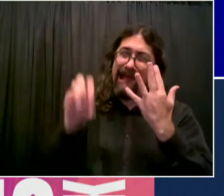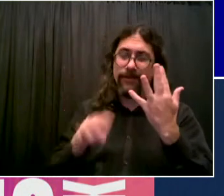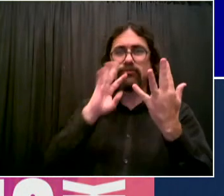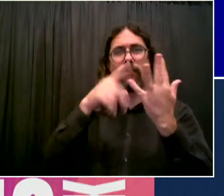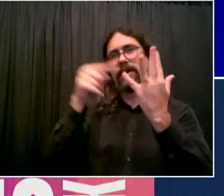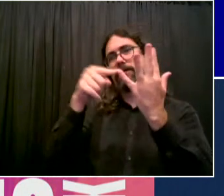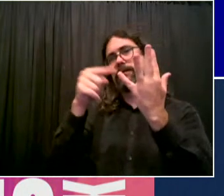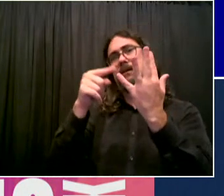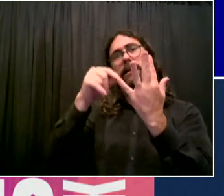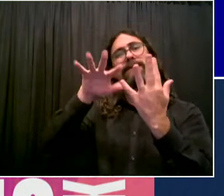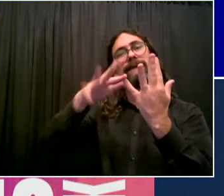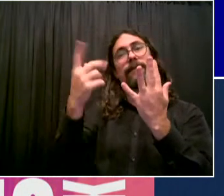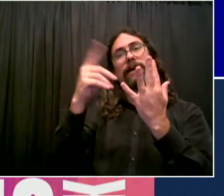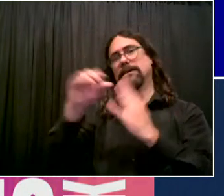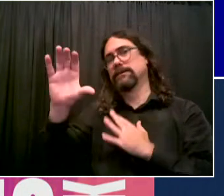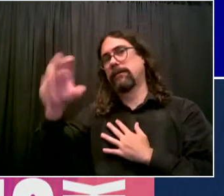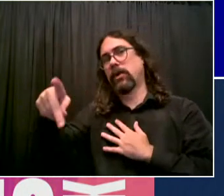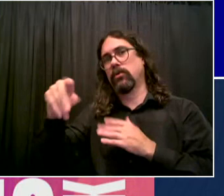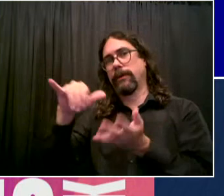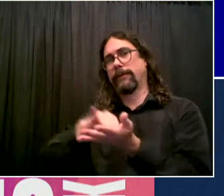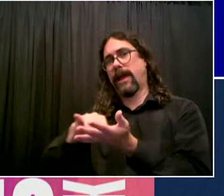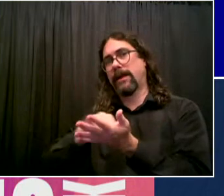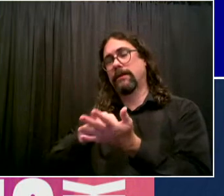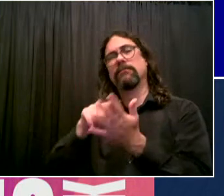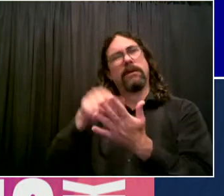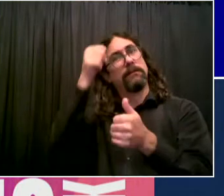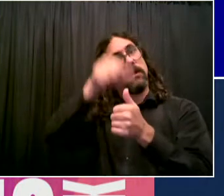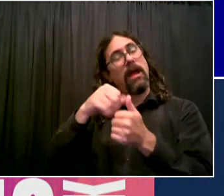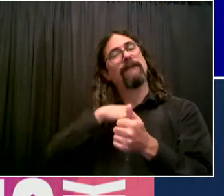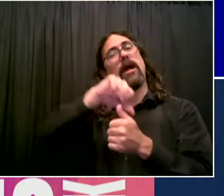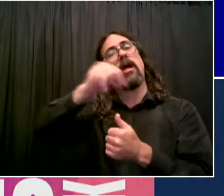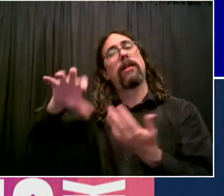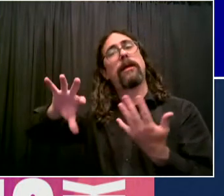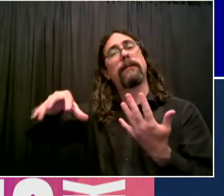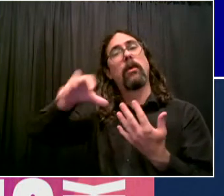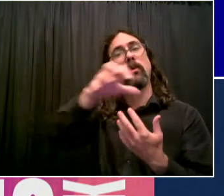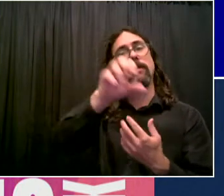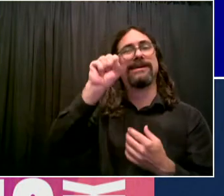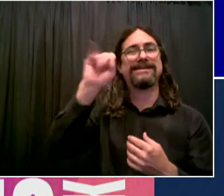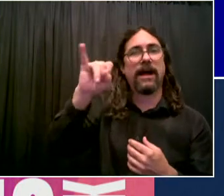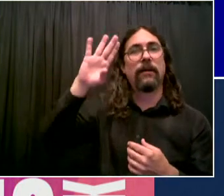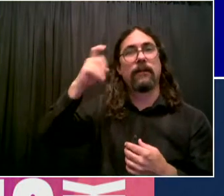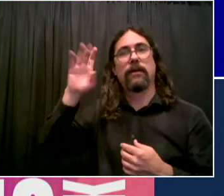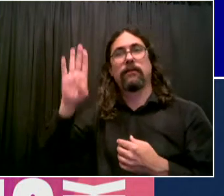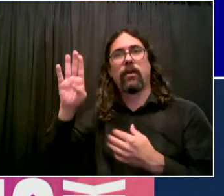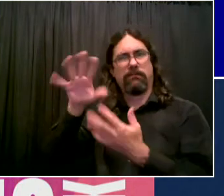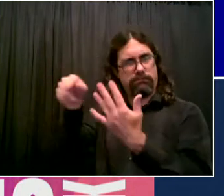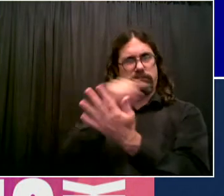EACH OTHER AMAZING IN ITS OWN RIGHT. THE FOUR BOROUGHS OUTSIDE OF MANHATTAN